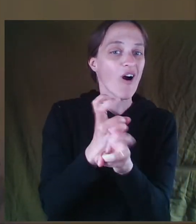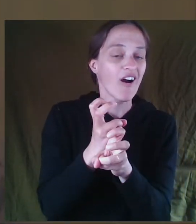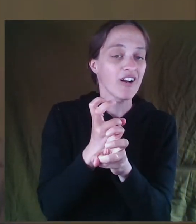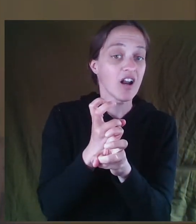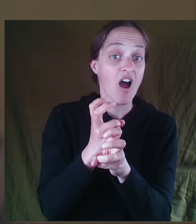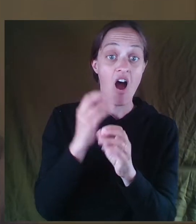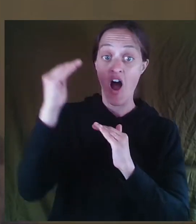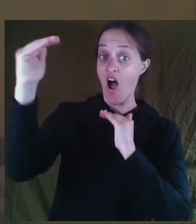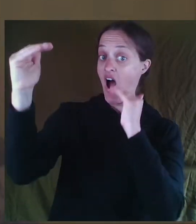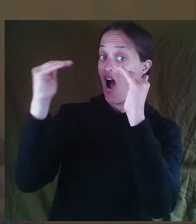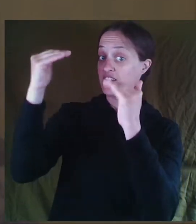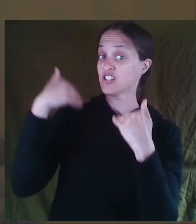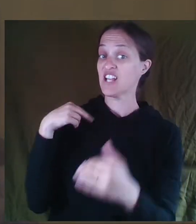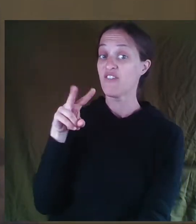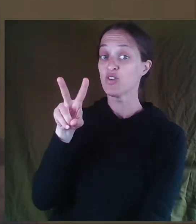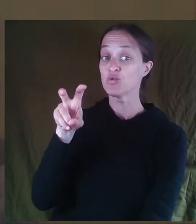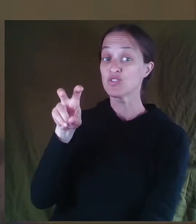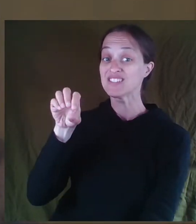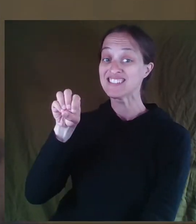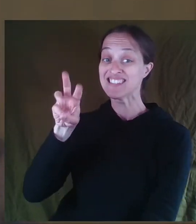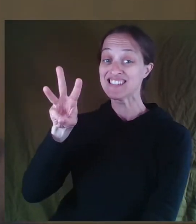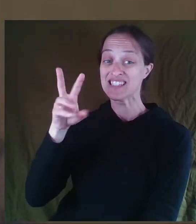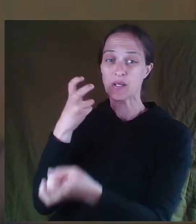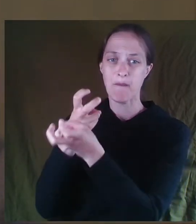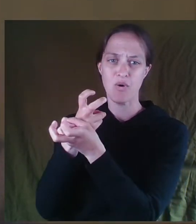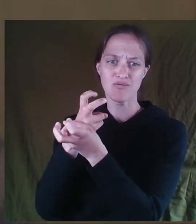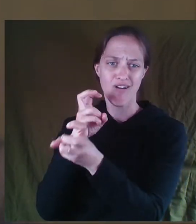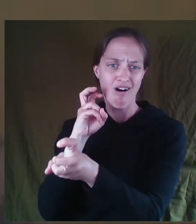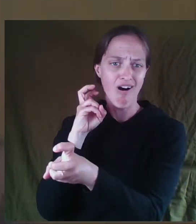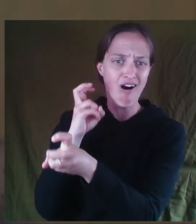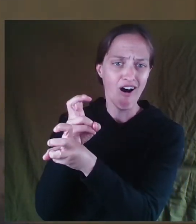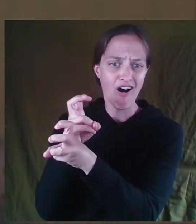Adults have 206 bones that are hard and strong.